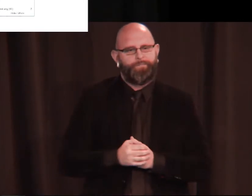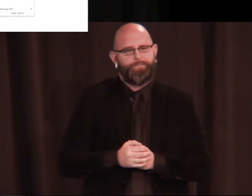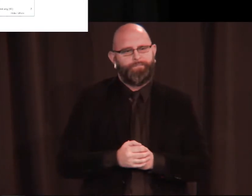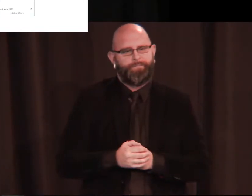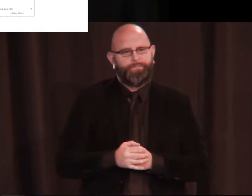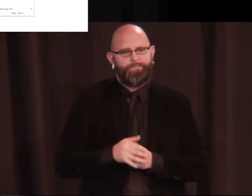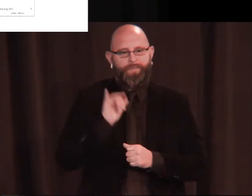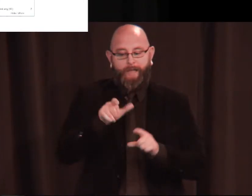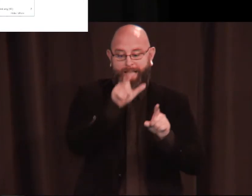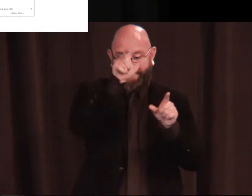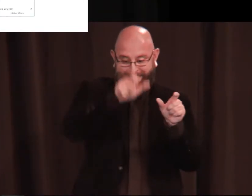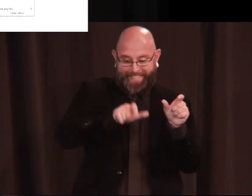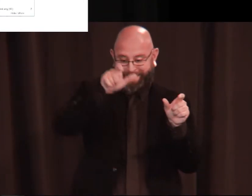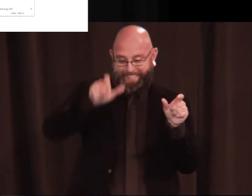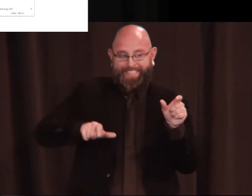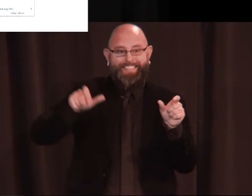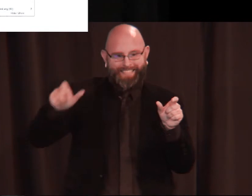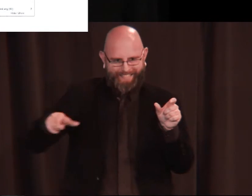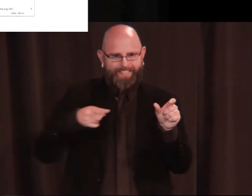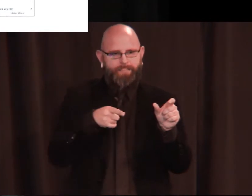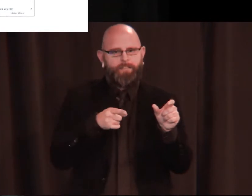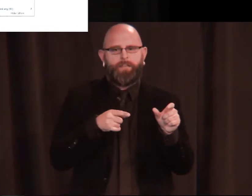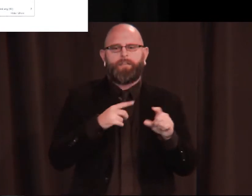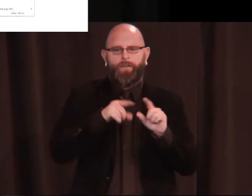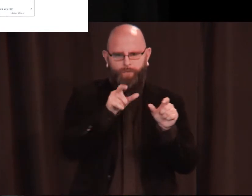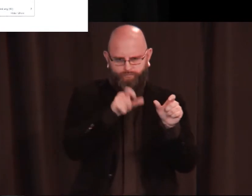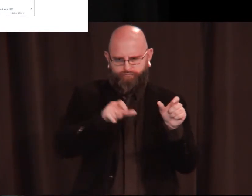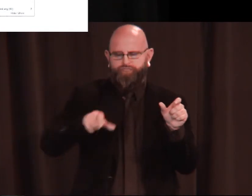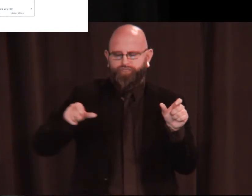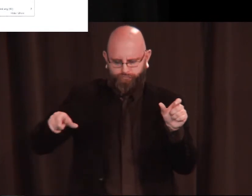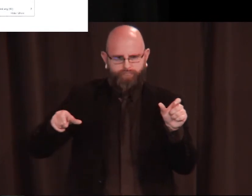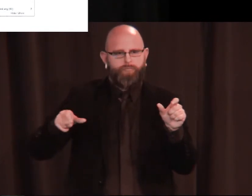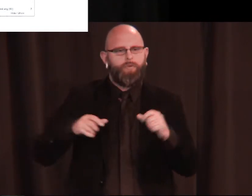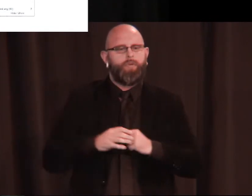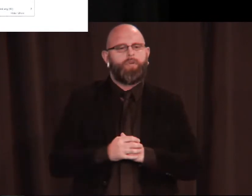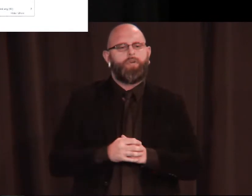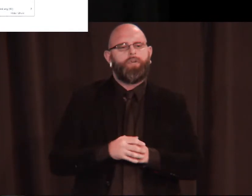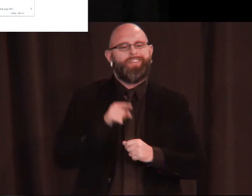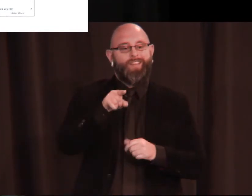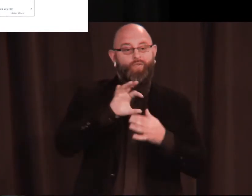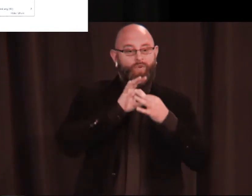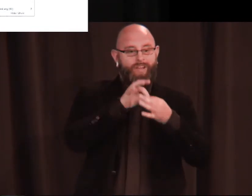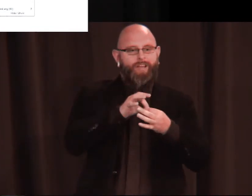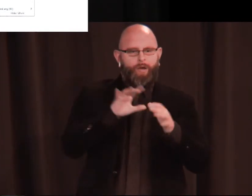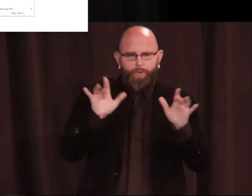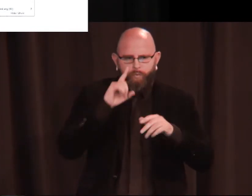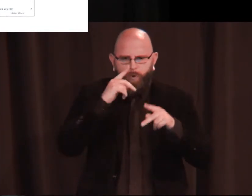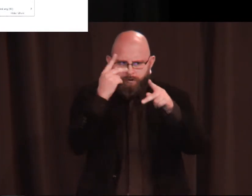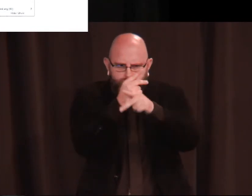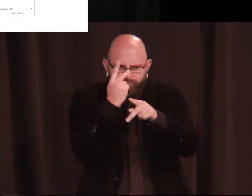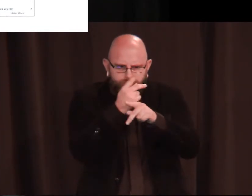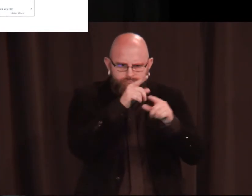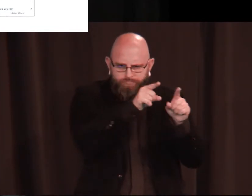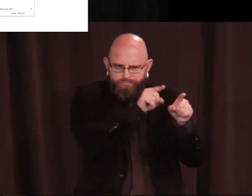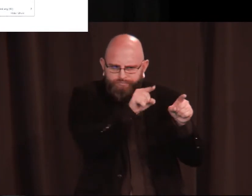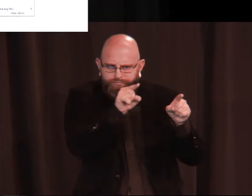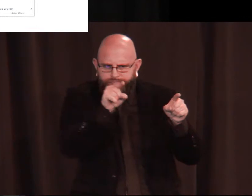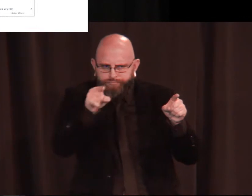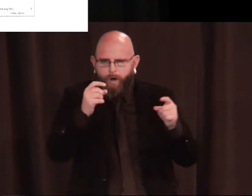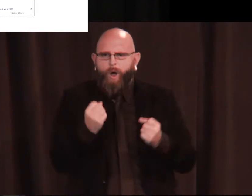the long-term average speech spectrum, into these different bands. And the computer will then calculate how much information are they getting from their hearing aids